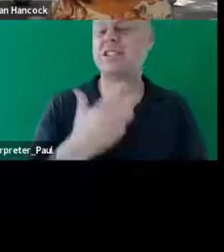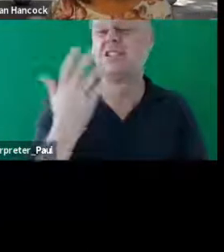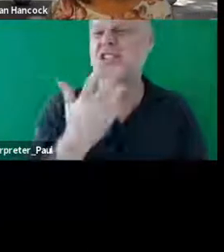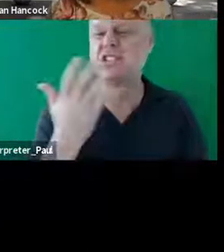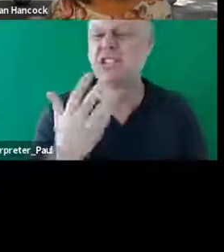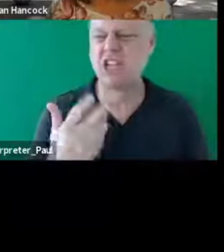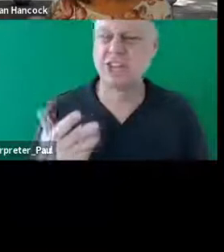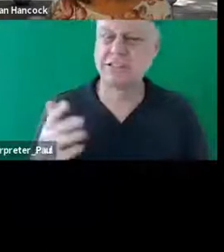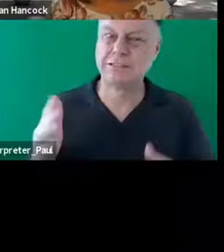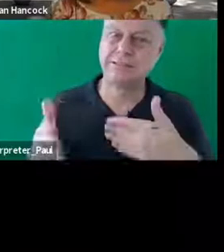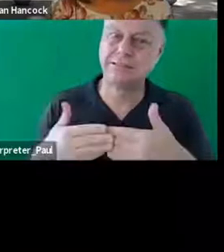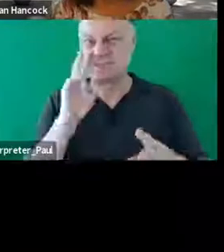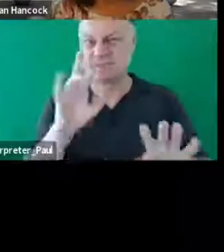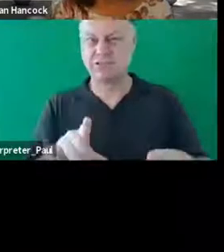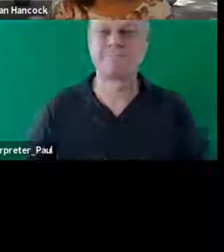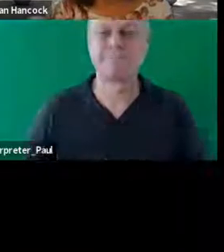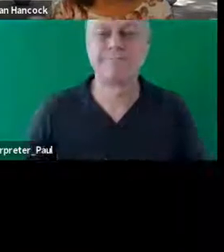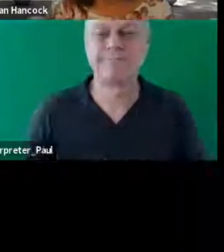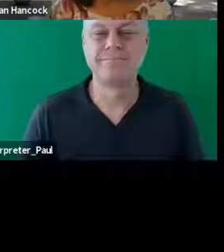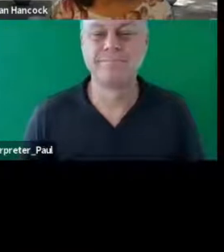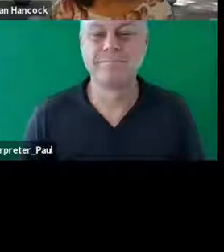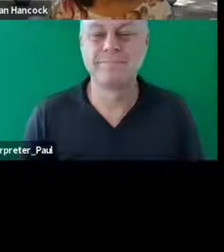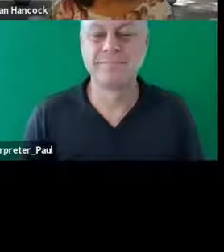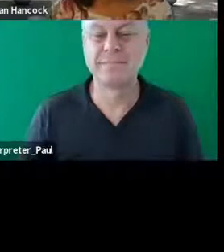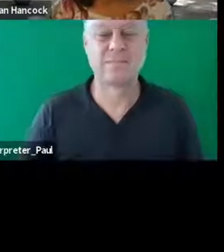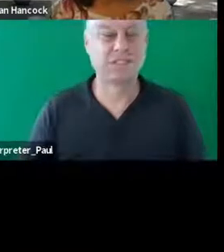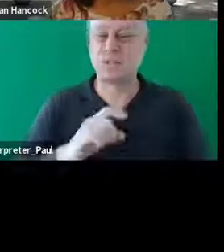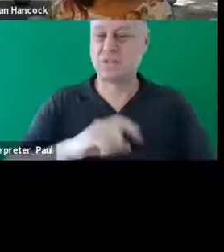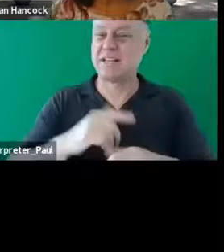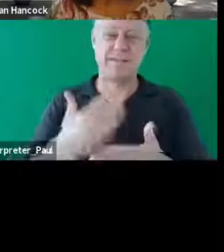wrap you up so quickly and sorry we haven’t got any more time to wrap up